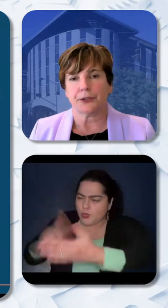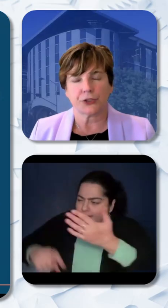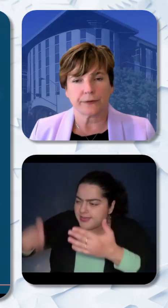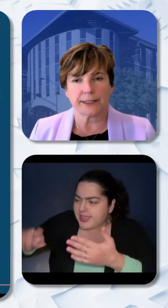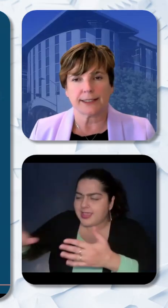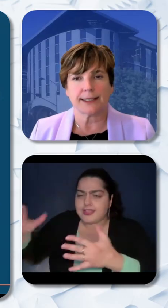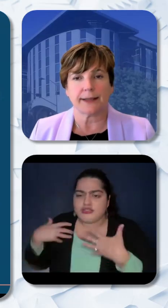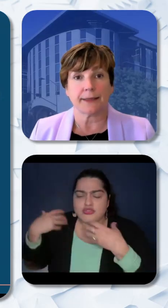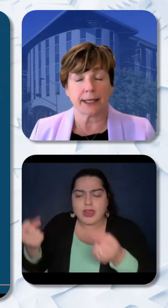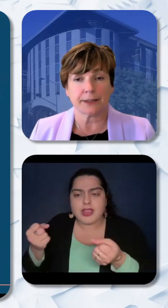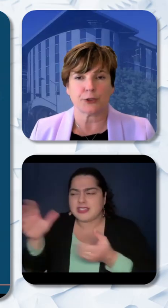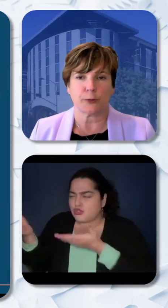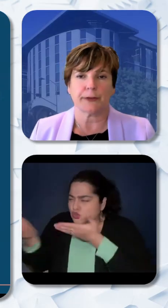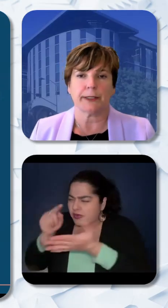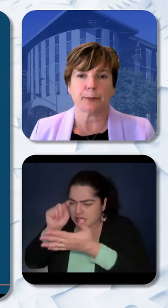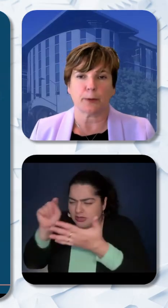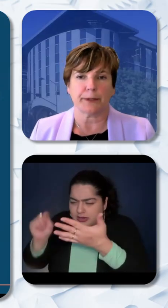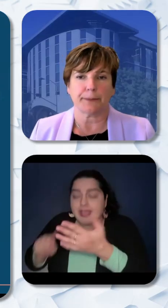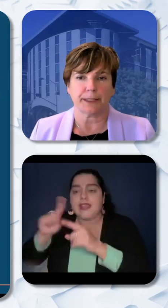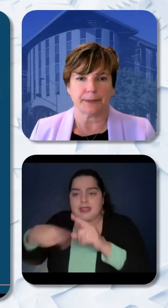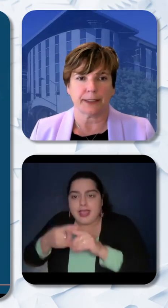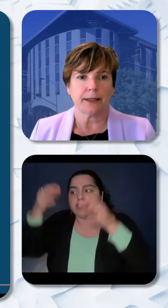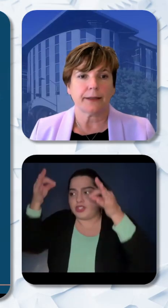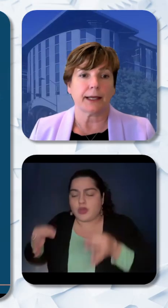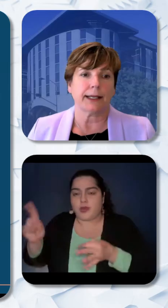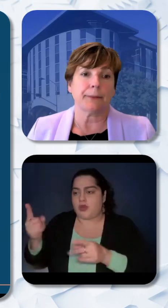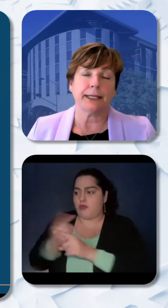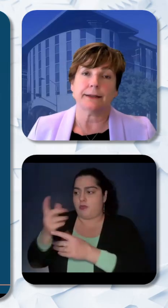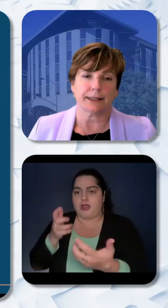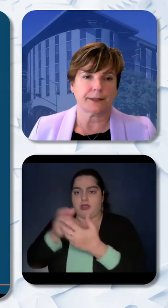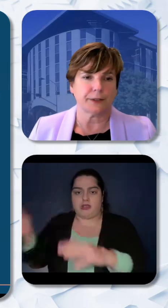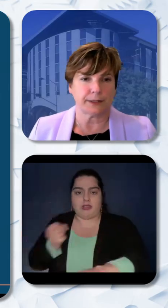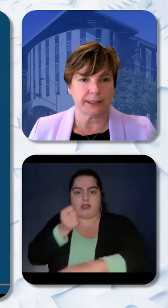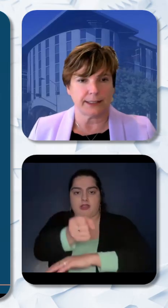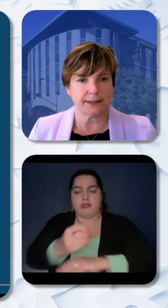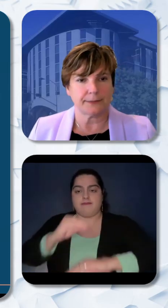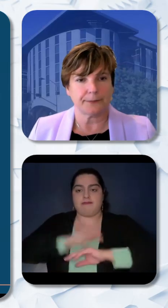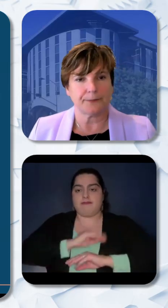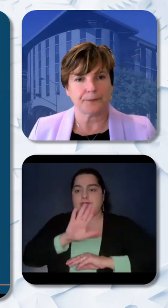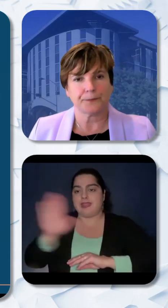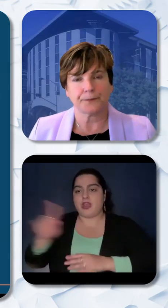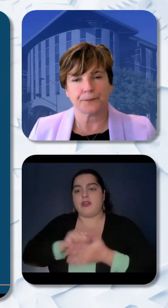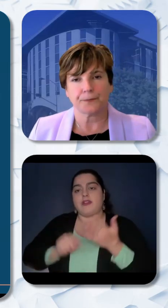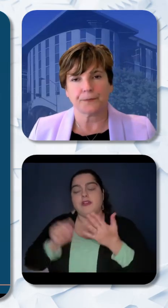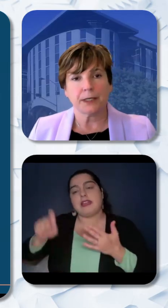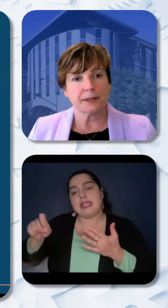their services, and then determine the appropriate placement that can meet that student's needs.